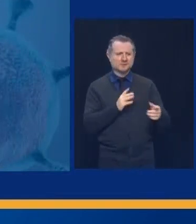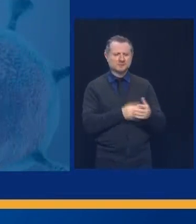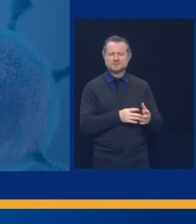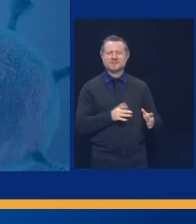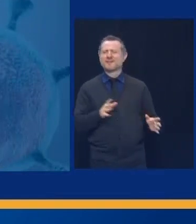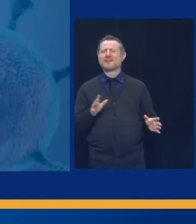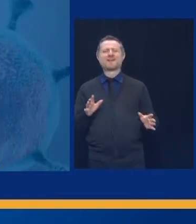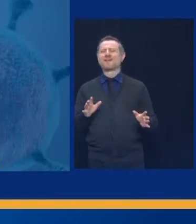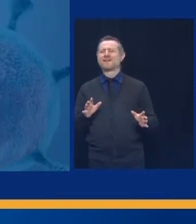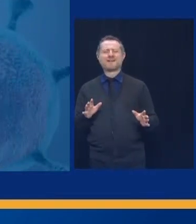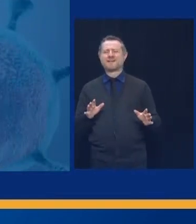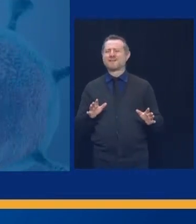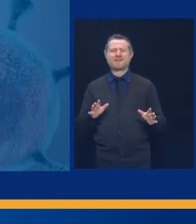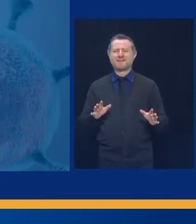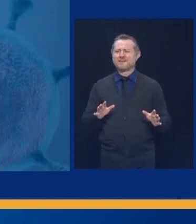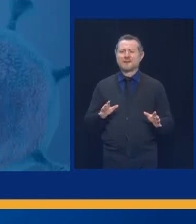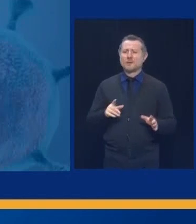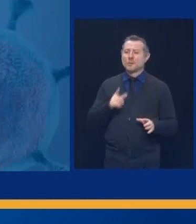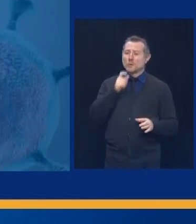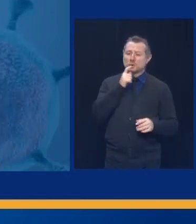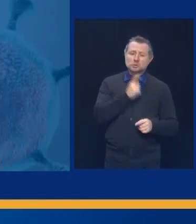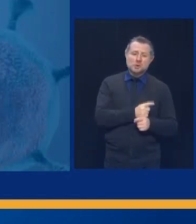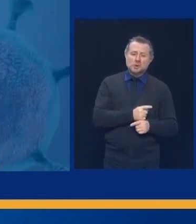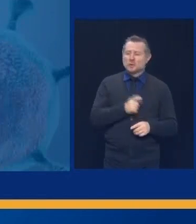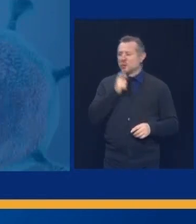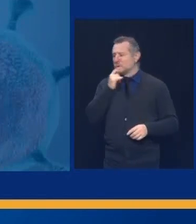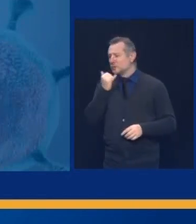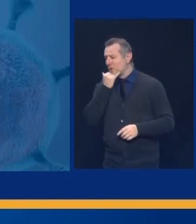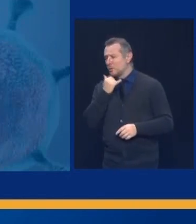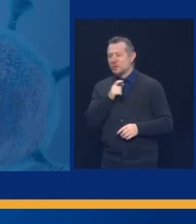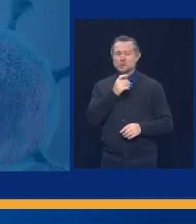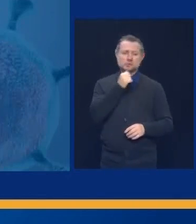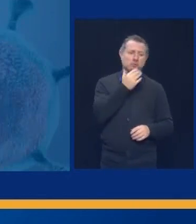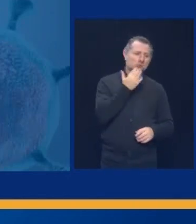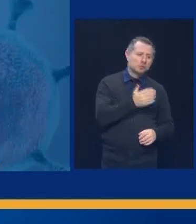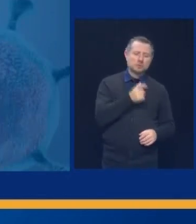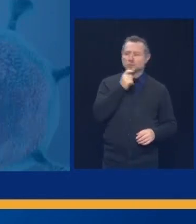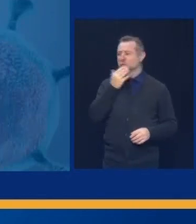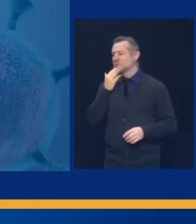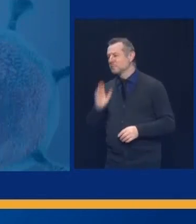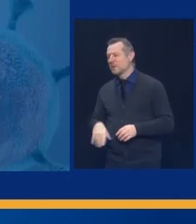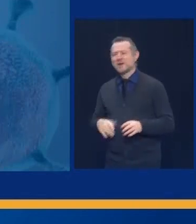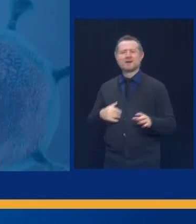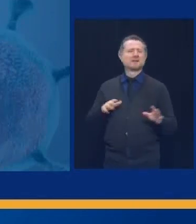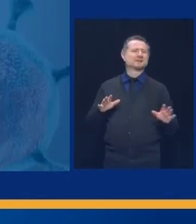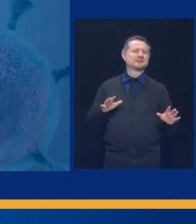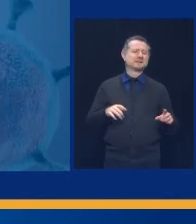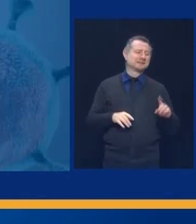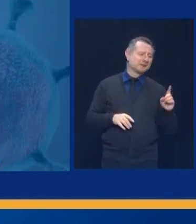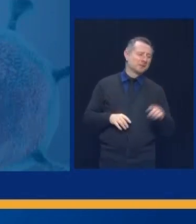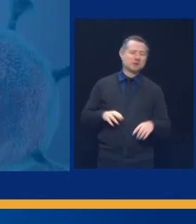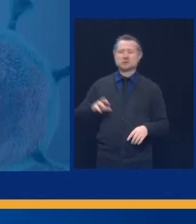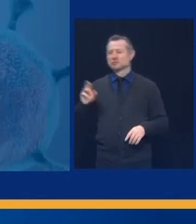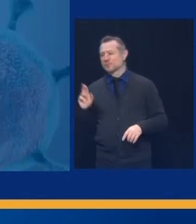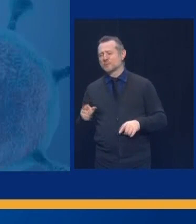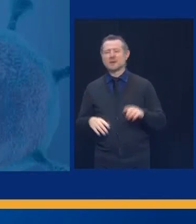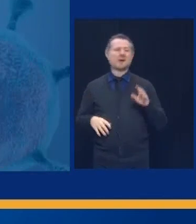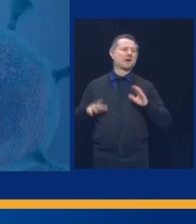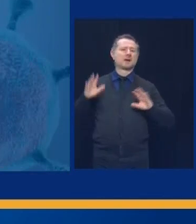BLACK AND WHITE. YOU HAVE TO PICK A SIDE. IT'S NOT A QUESTION OF WHO'S